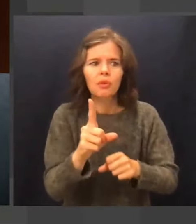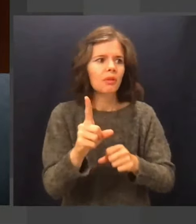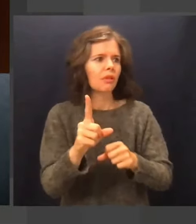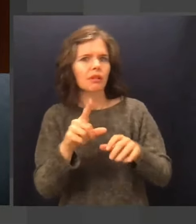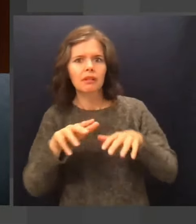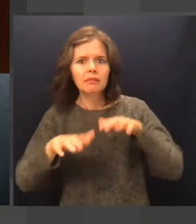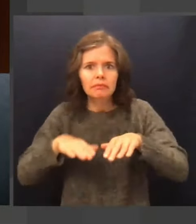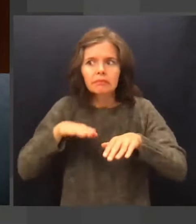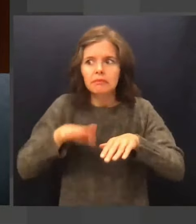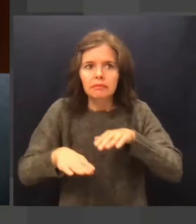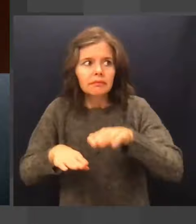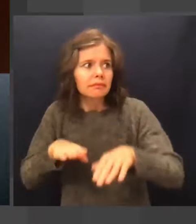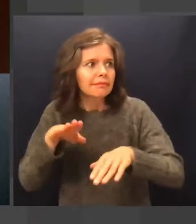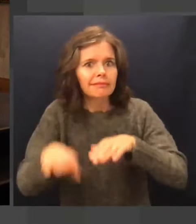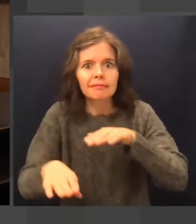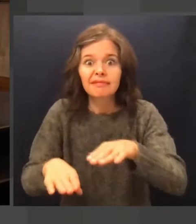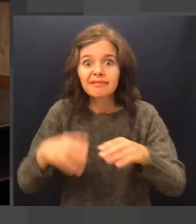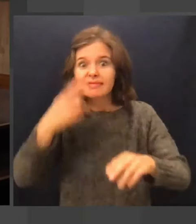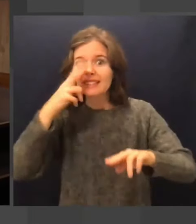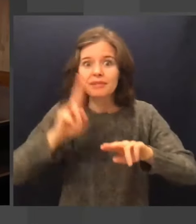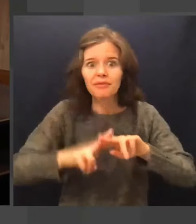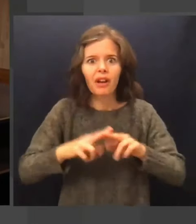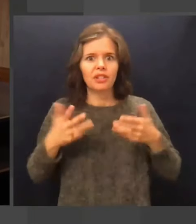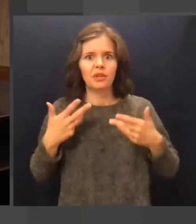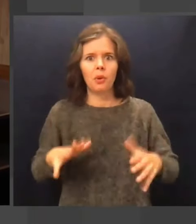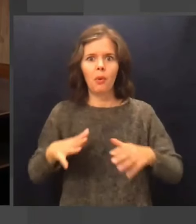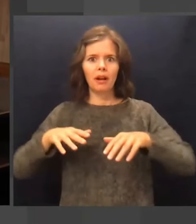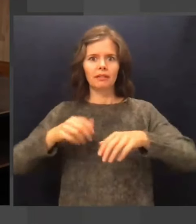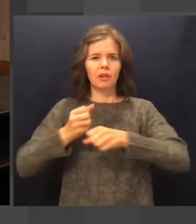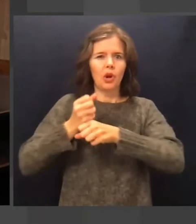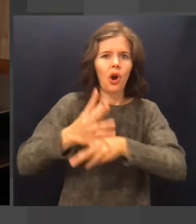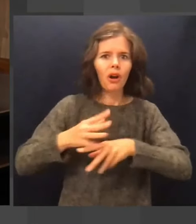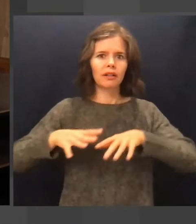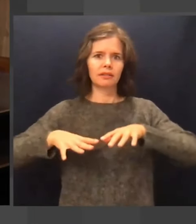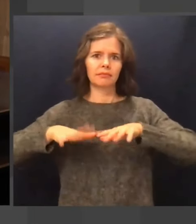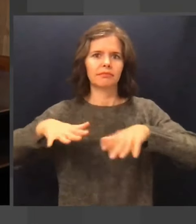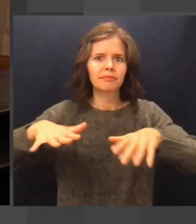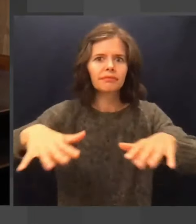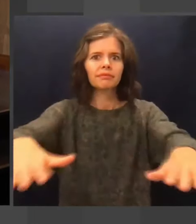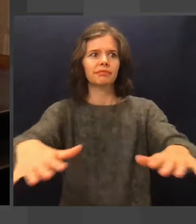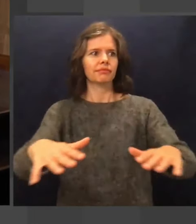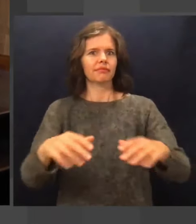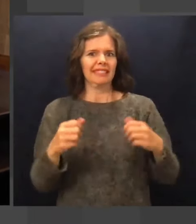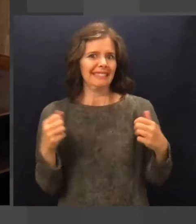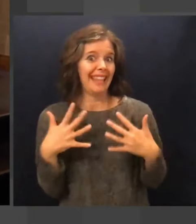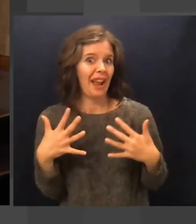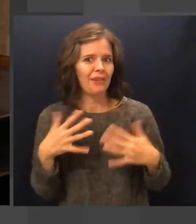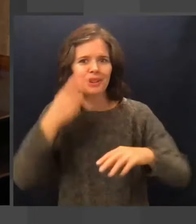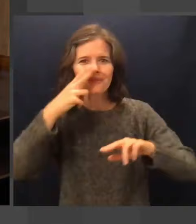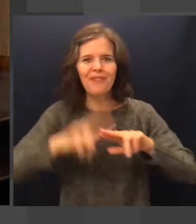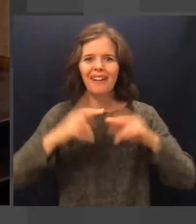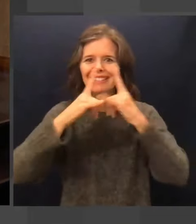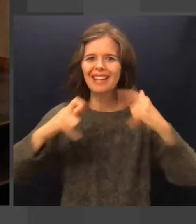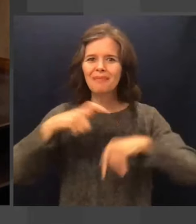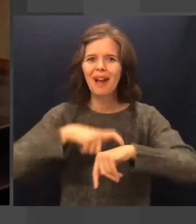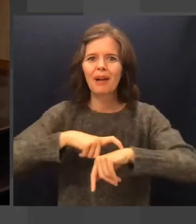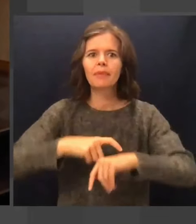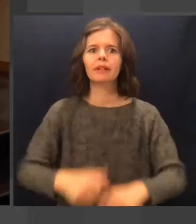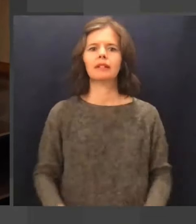SNEAK ALL THE TIME TO NOT MAKE ANY MOVEMENT THAT IT CAN DETECT.